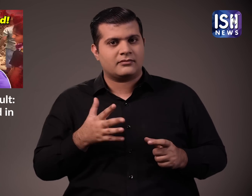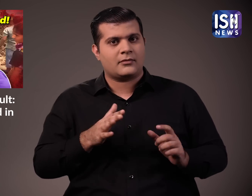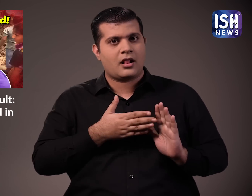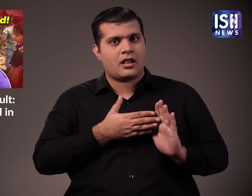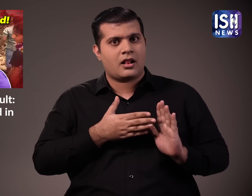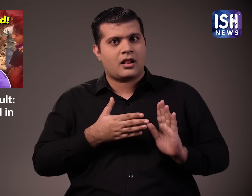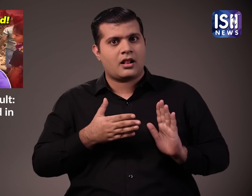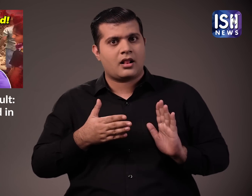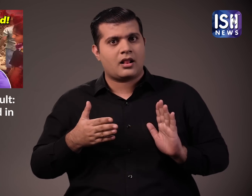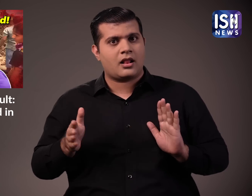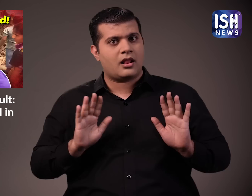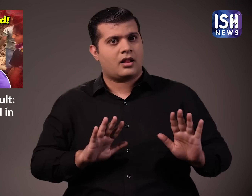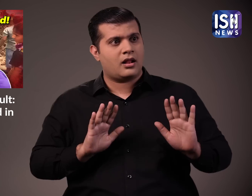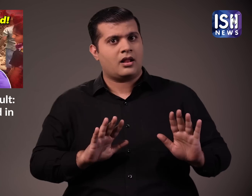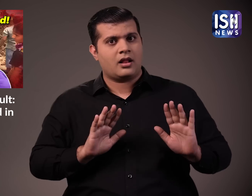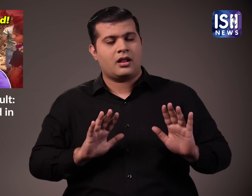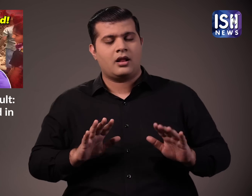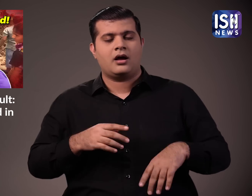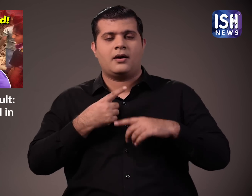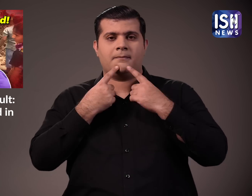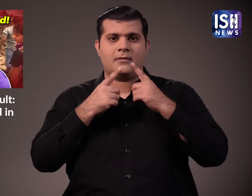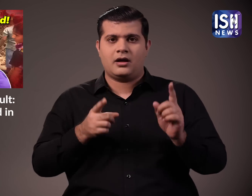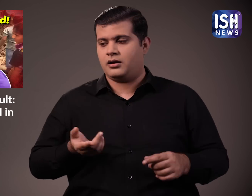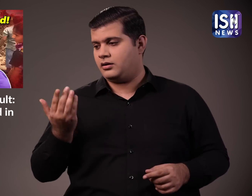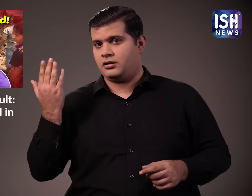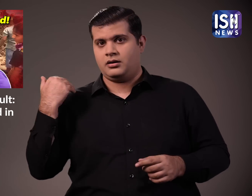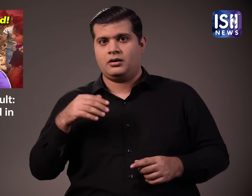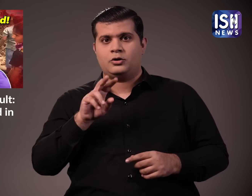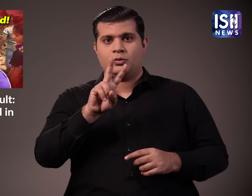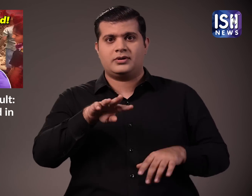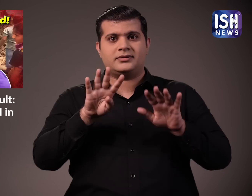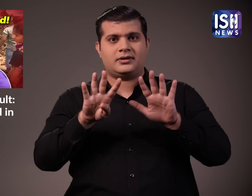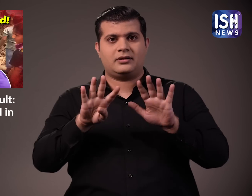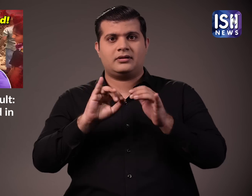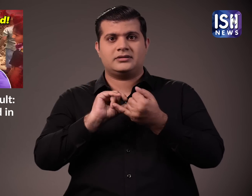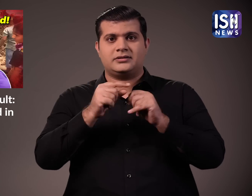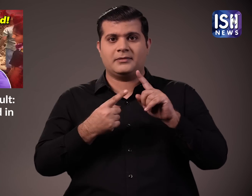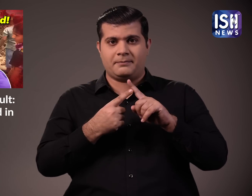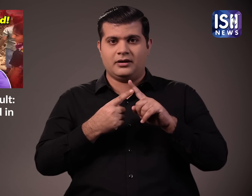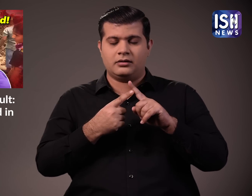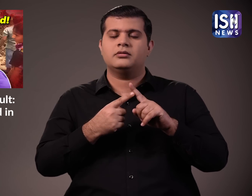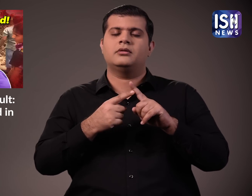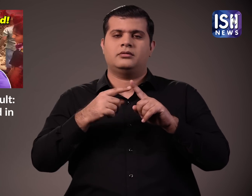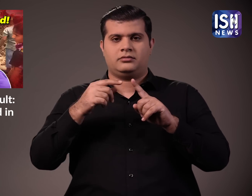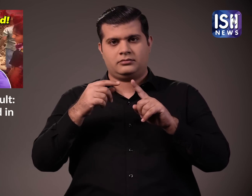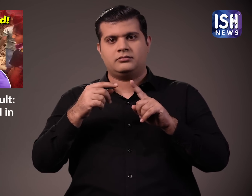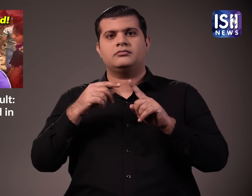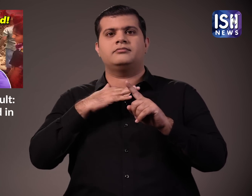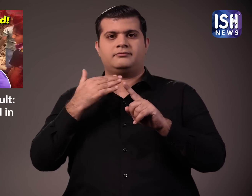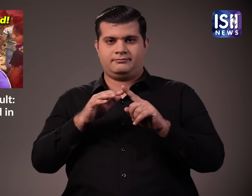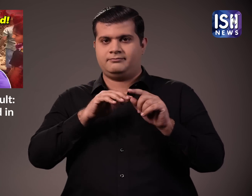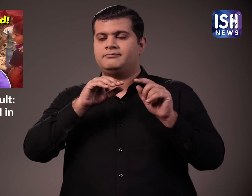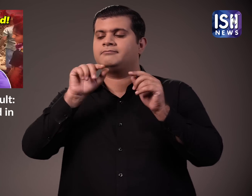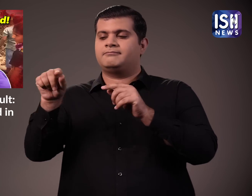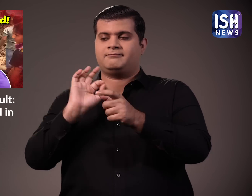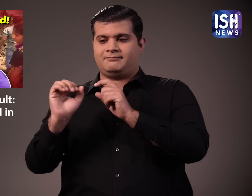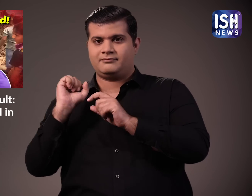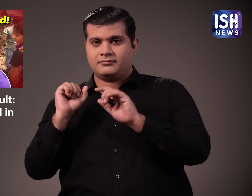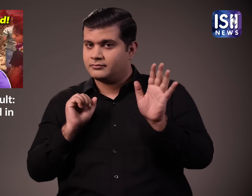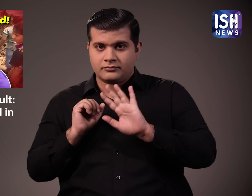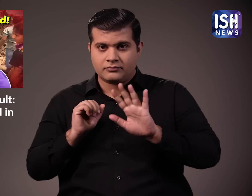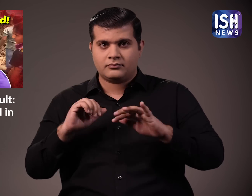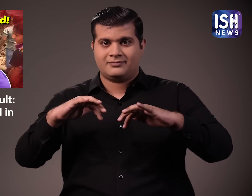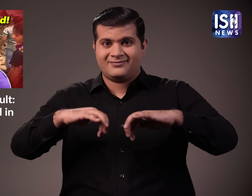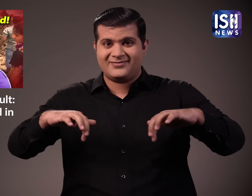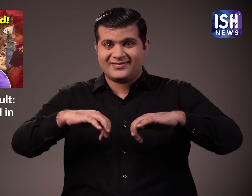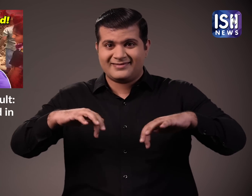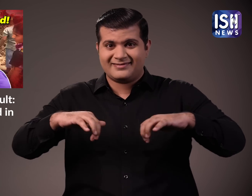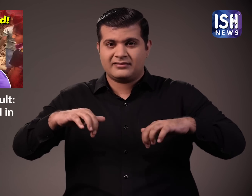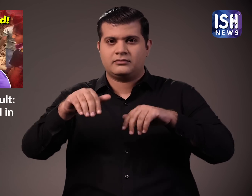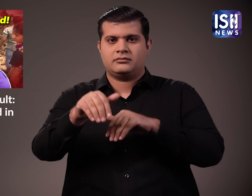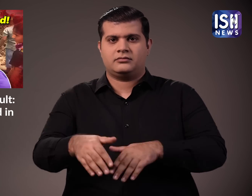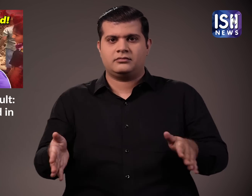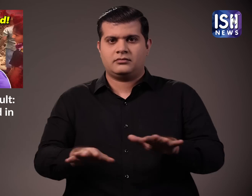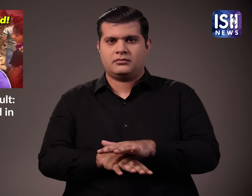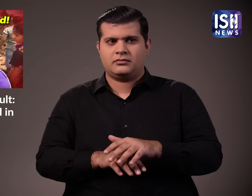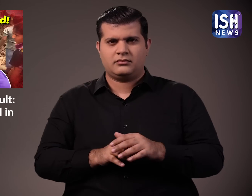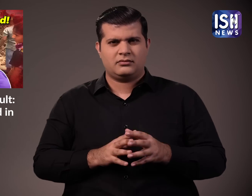No, his body was not cremated until 29th September 2024, and instead of cremation, it was buried.